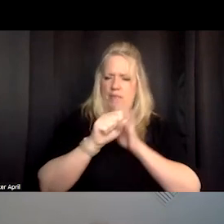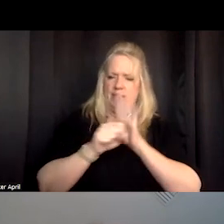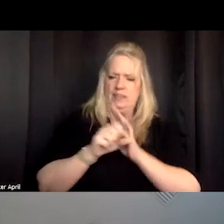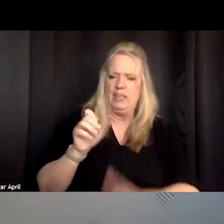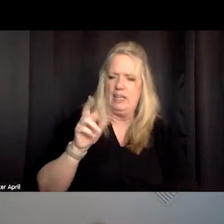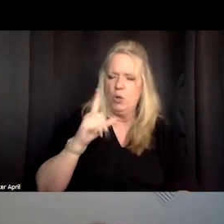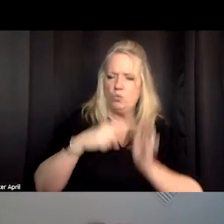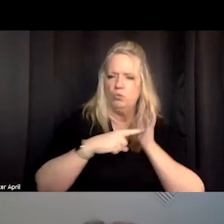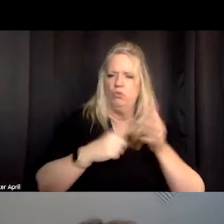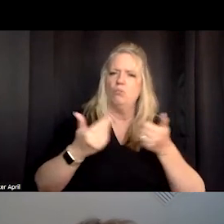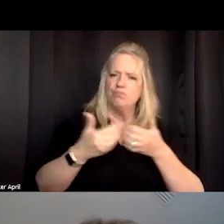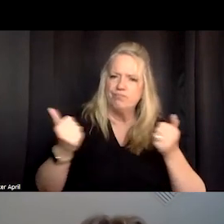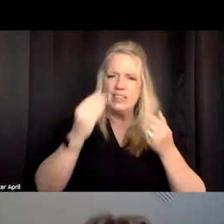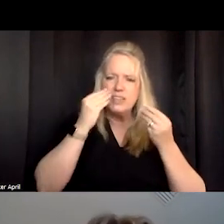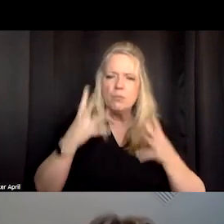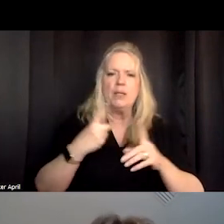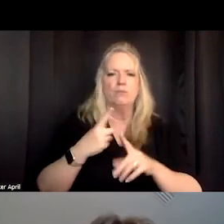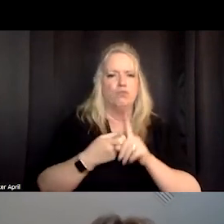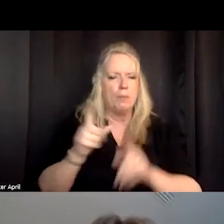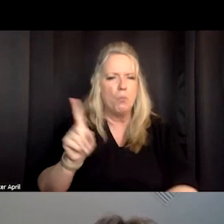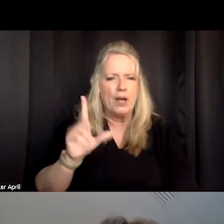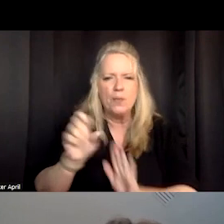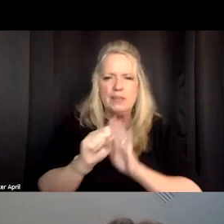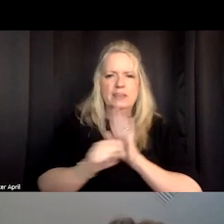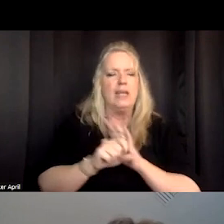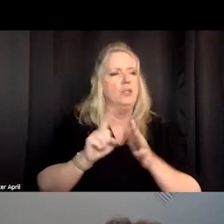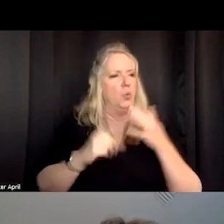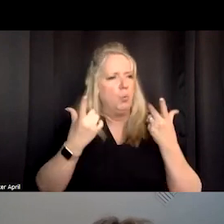INFORMATION IN TERMS OF WHERE THAT STATE IS AT. WHAT THEY'RE DOING WITH THOSE RESOURCES.